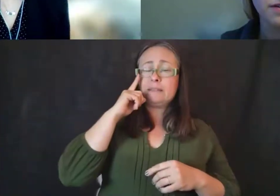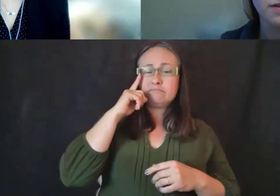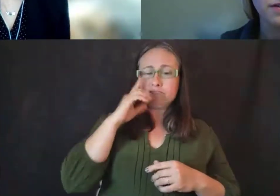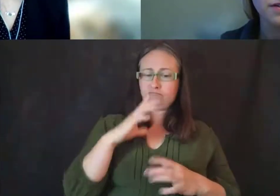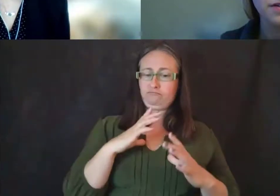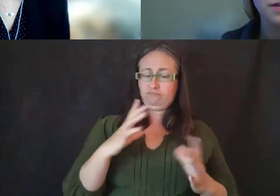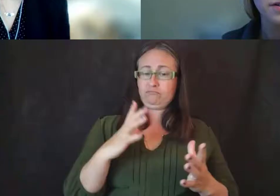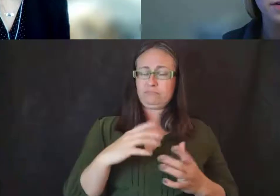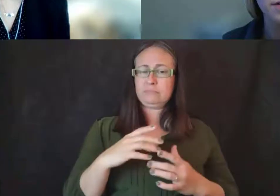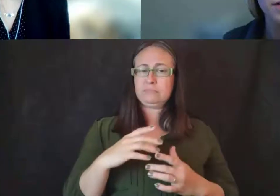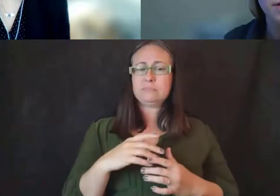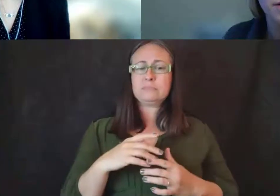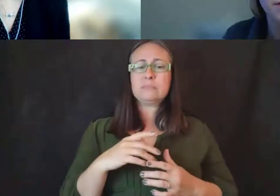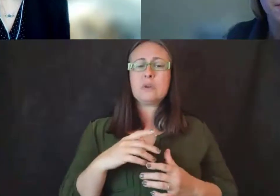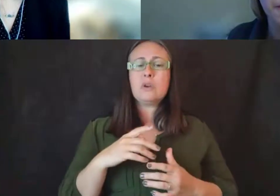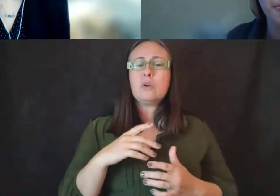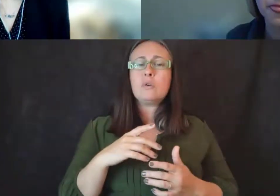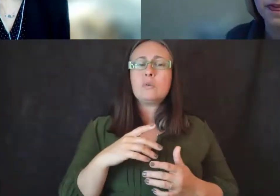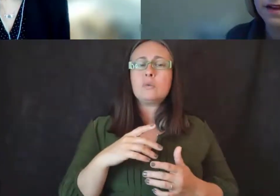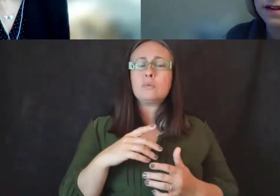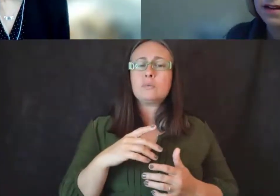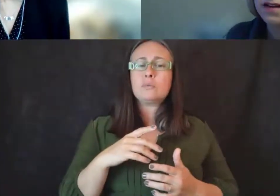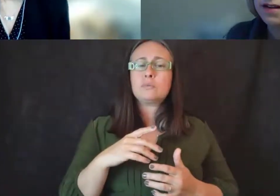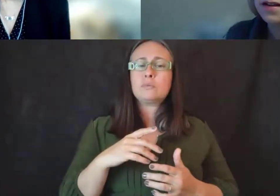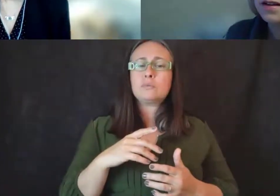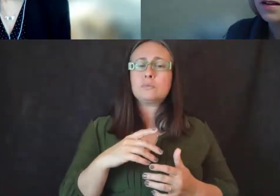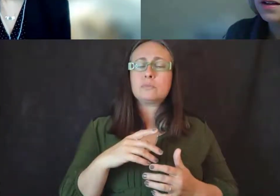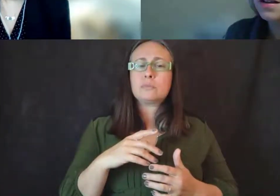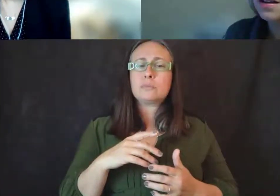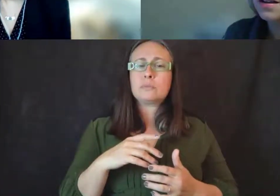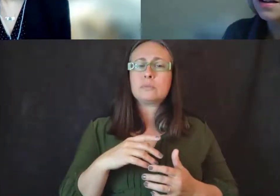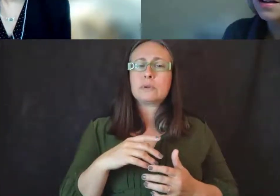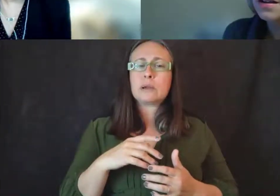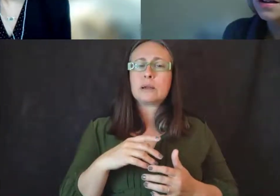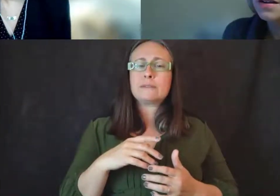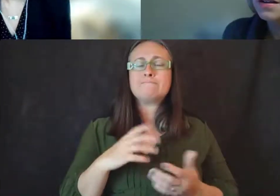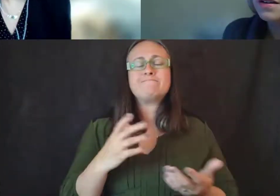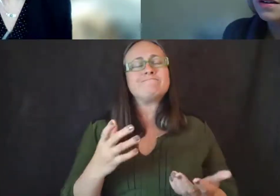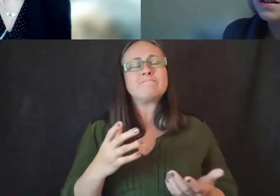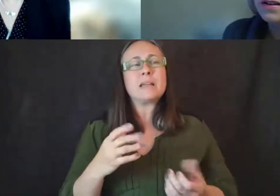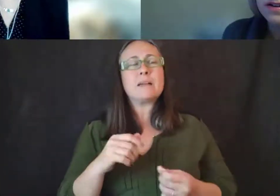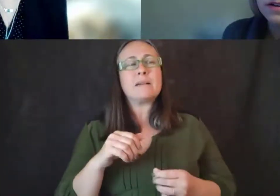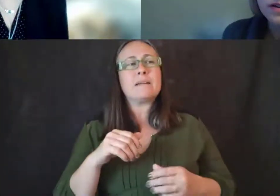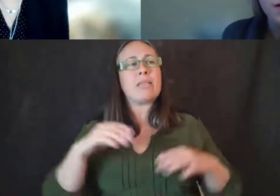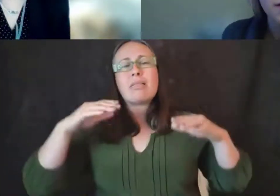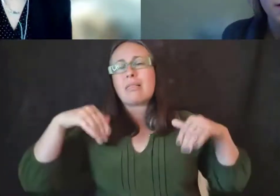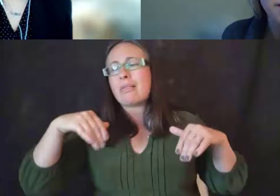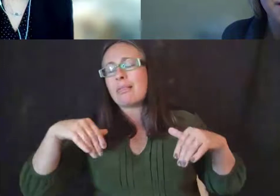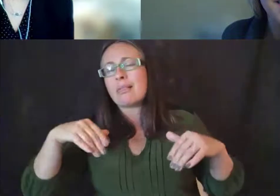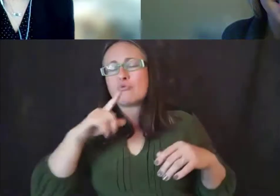We really haven't … I don't … we haven't really nailed down exactly what …